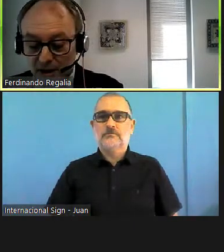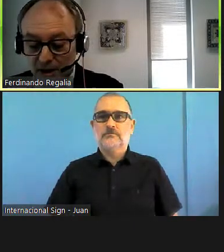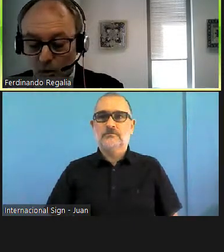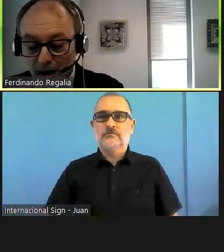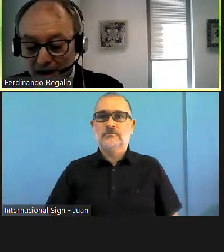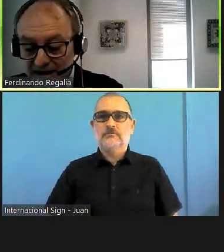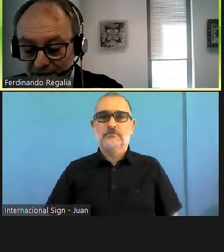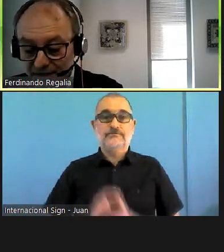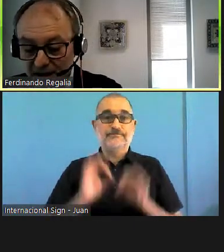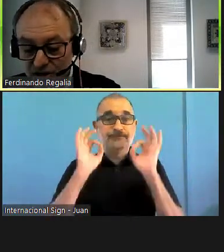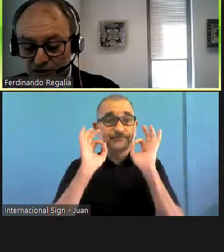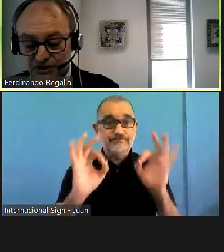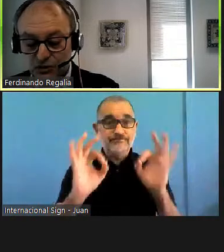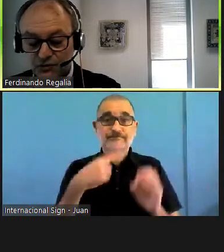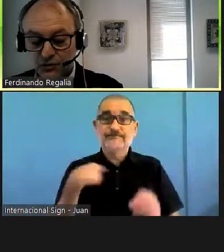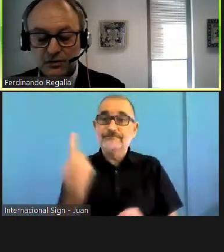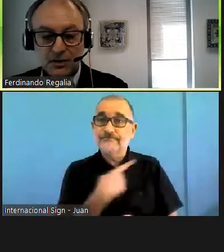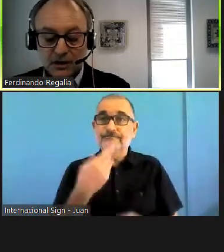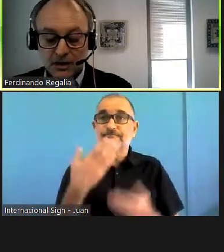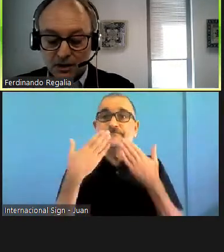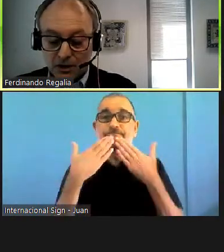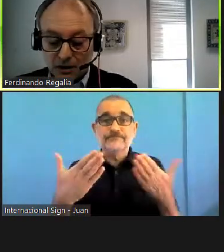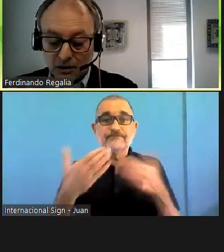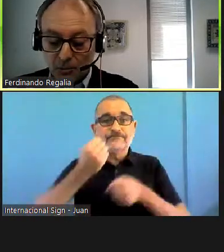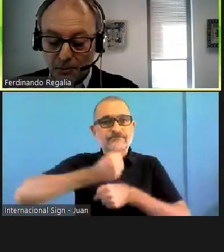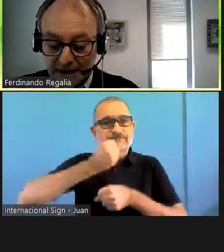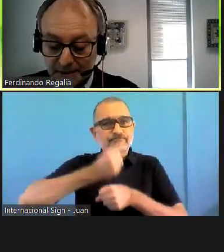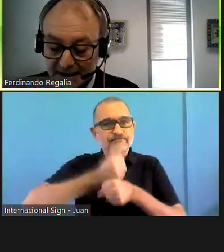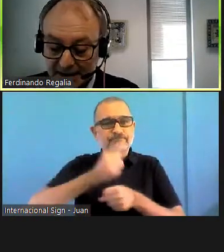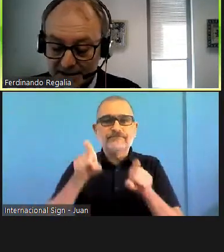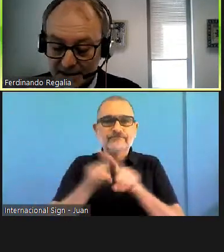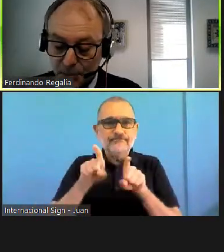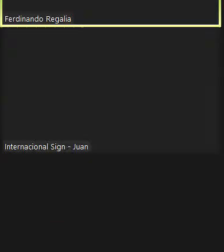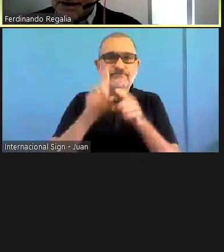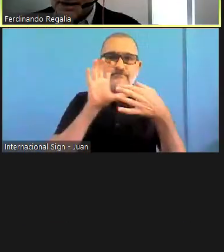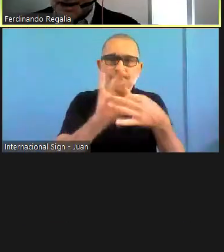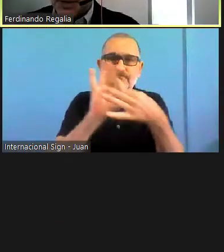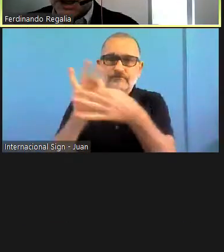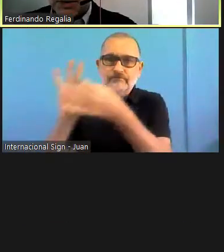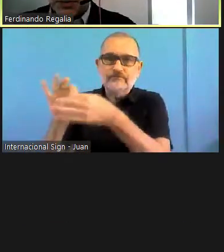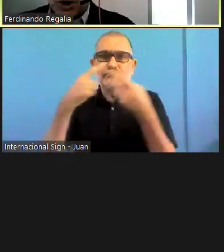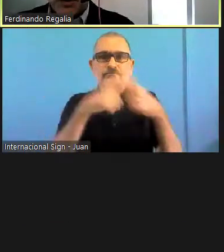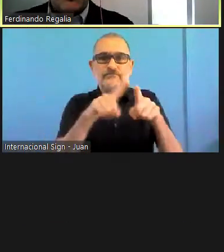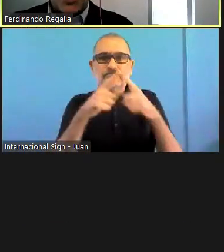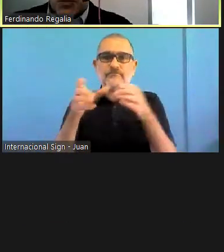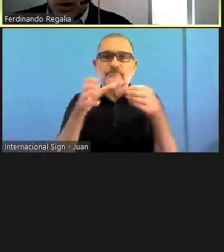While classification is useful, compartmentalizing policy can become a problem